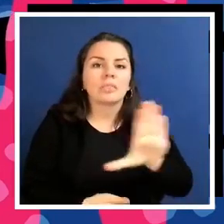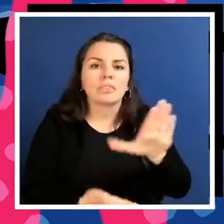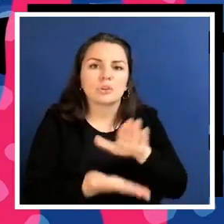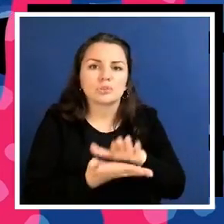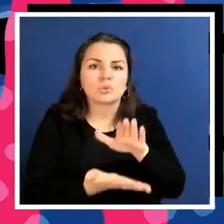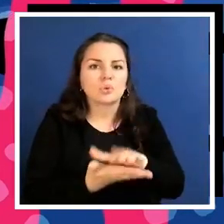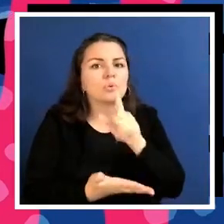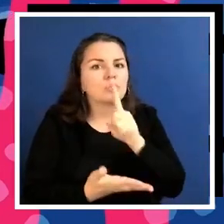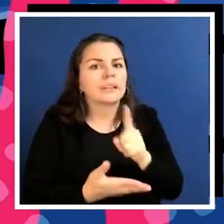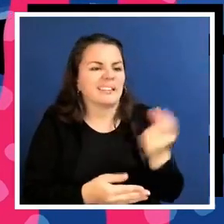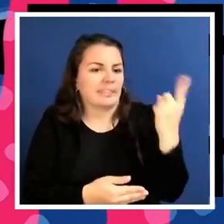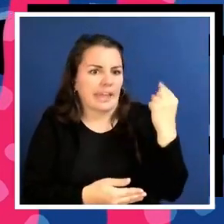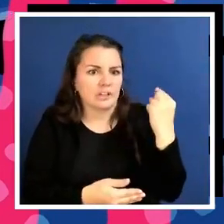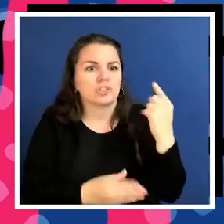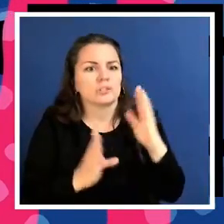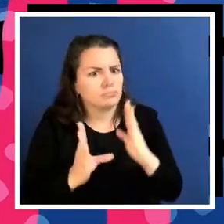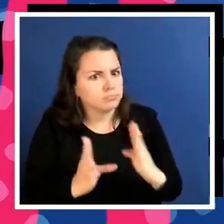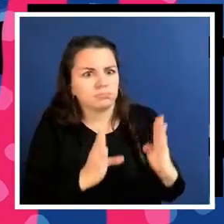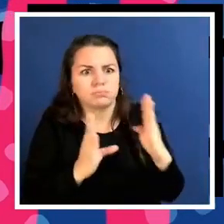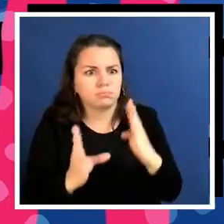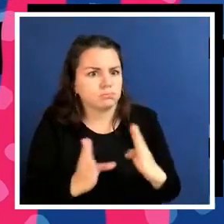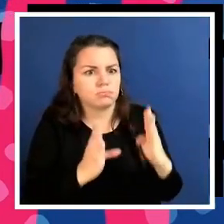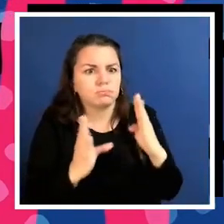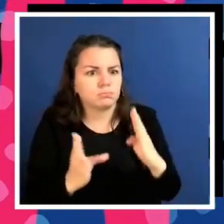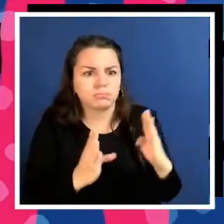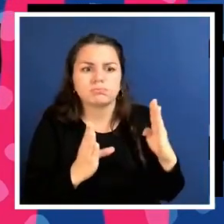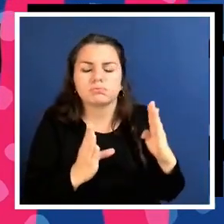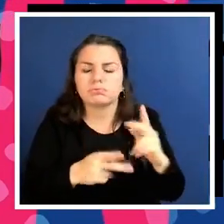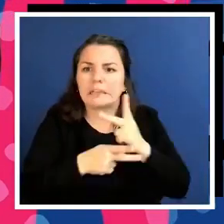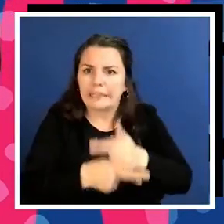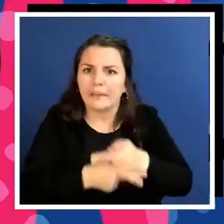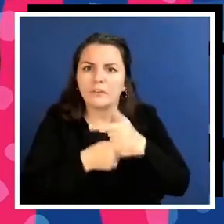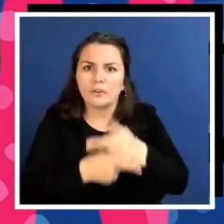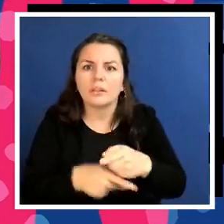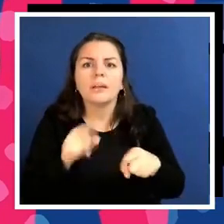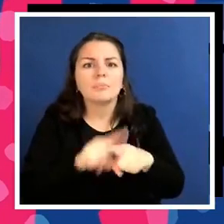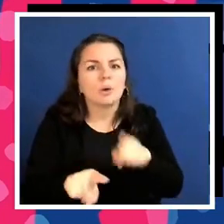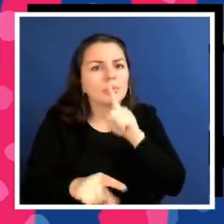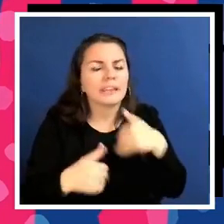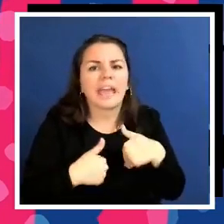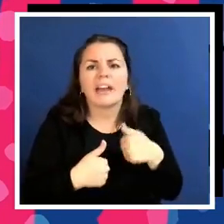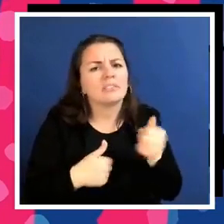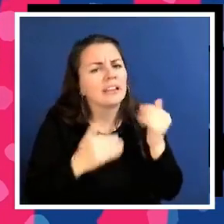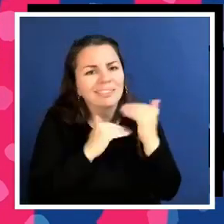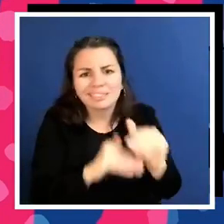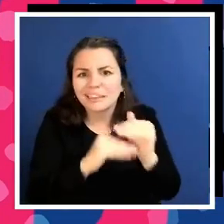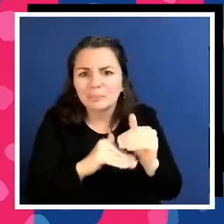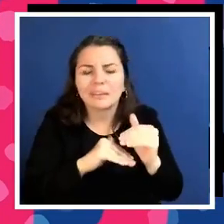ARE THEY GOING BACK TO SCHOOL IN PERSON?